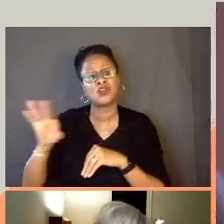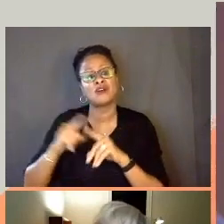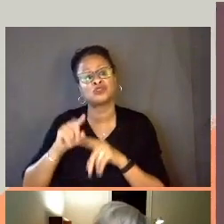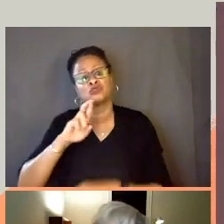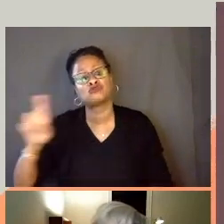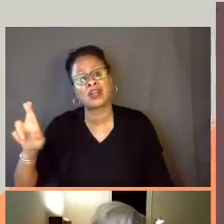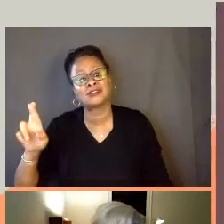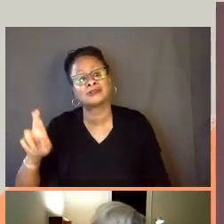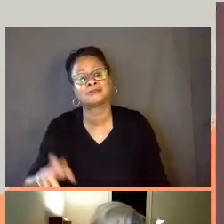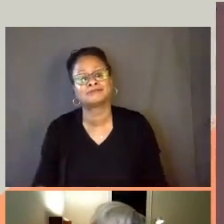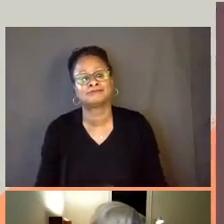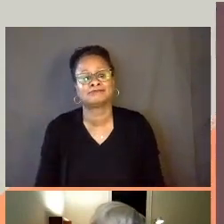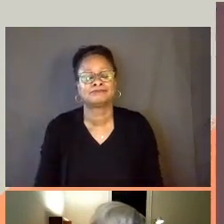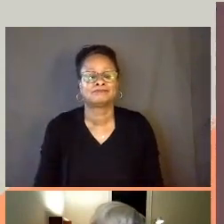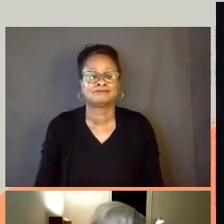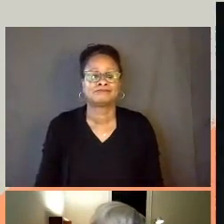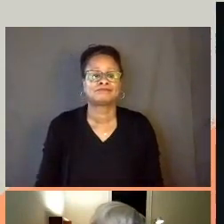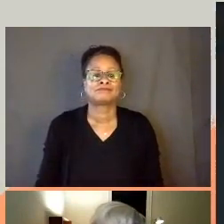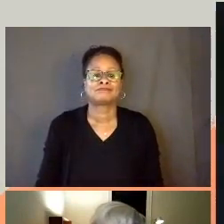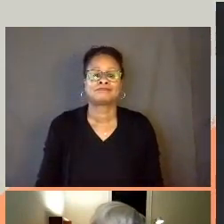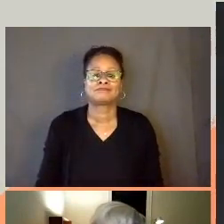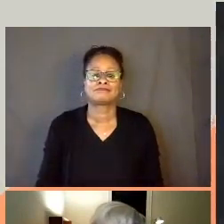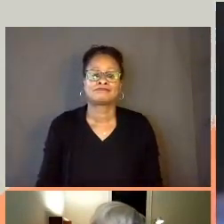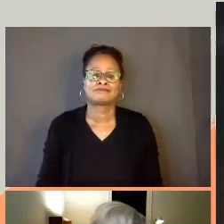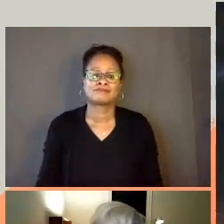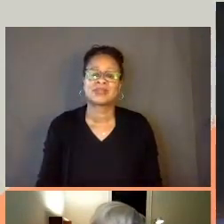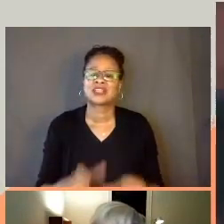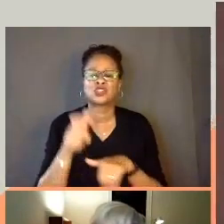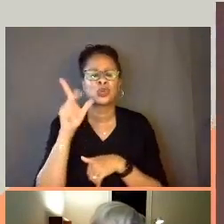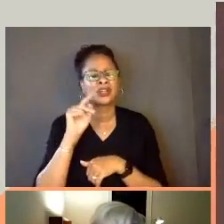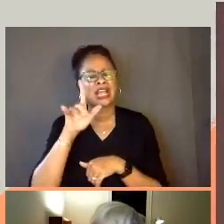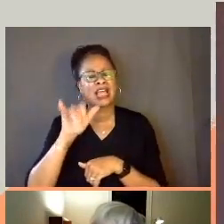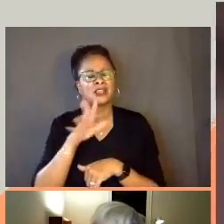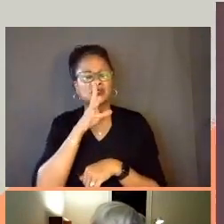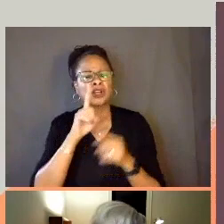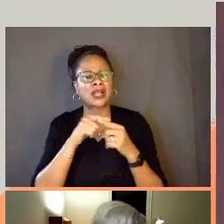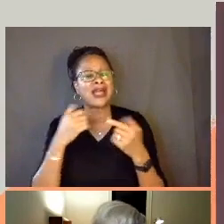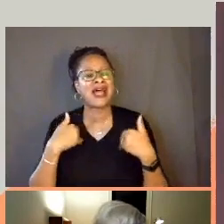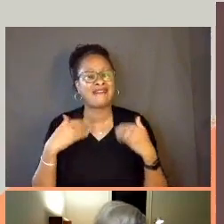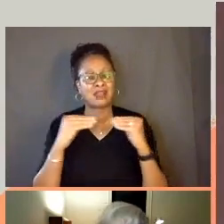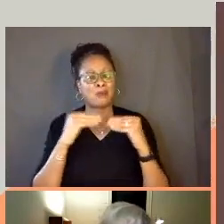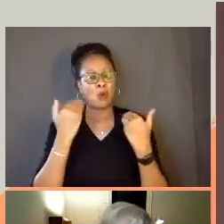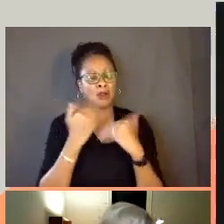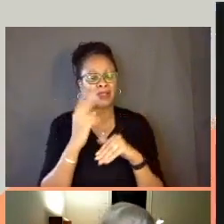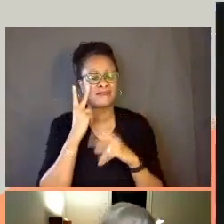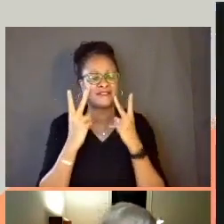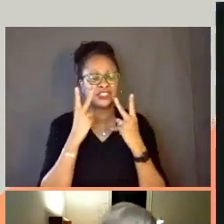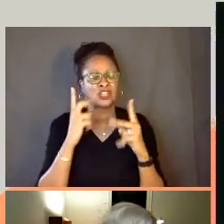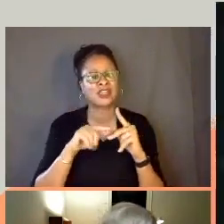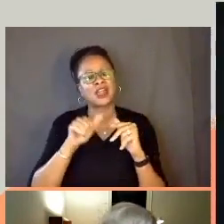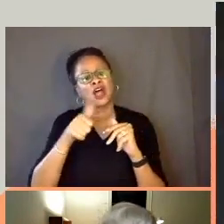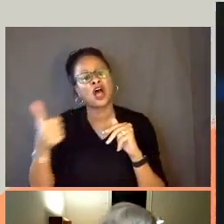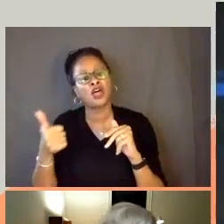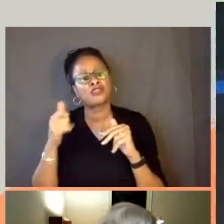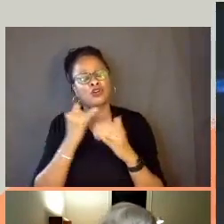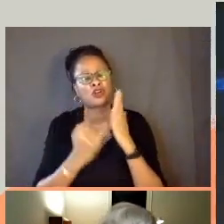Having more limited vision than other artists, it gives me more access to feeling and sensation.